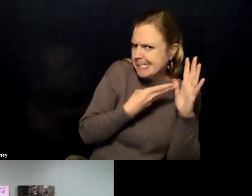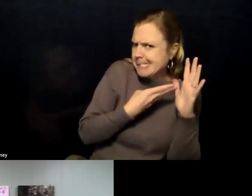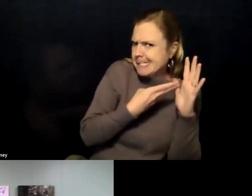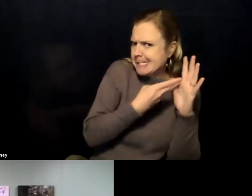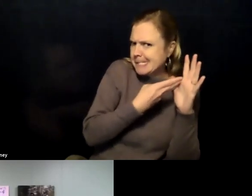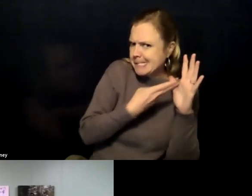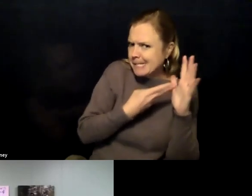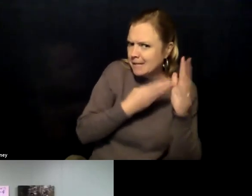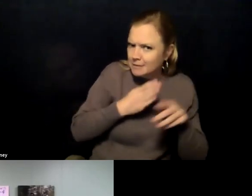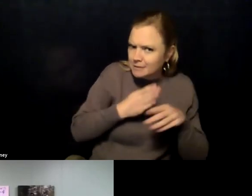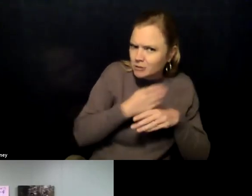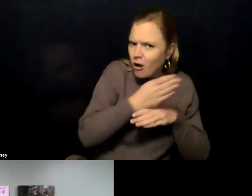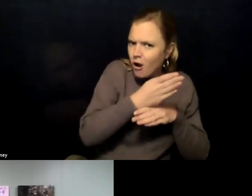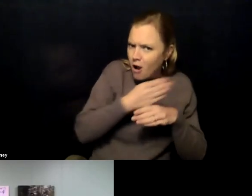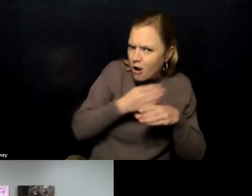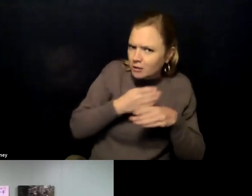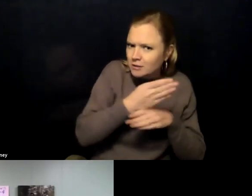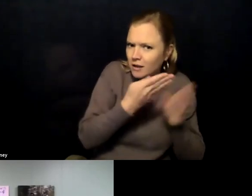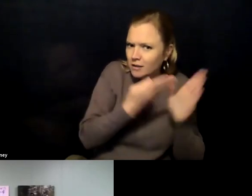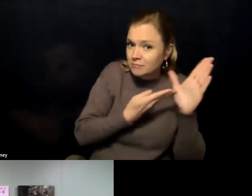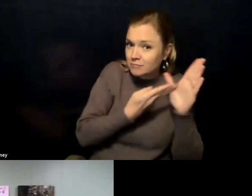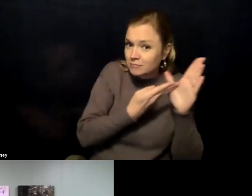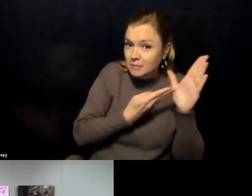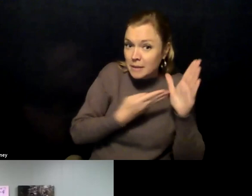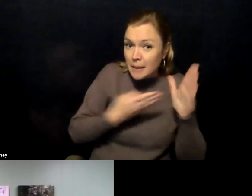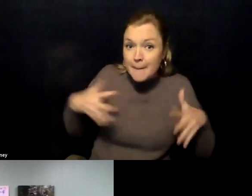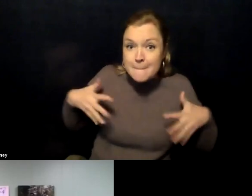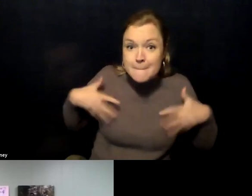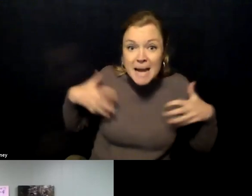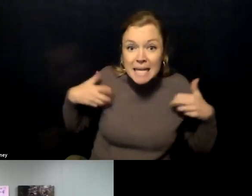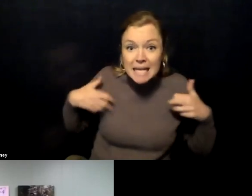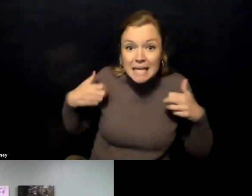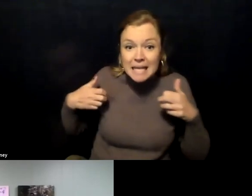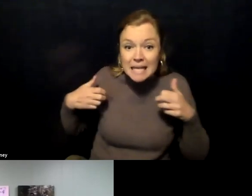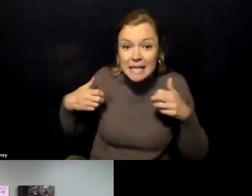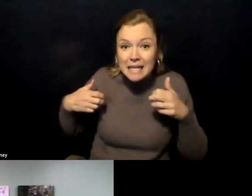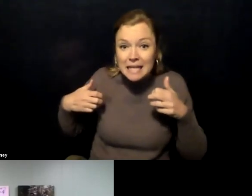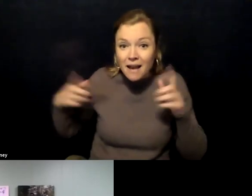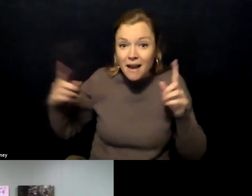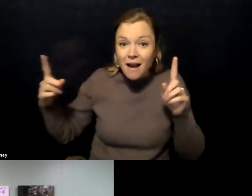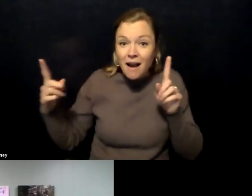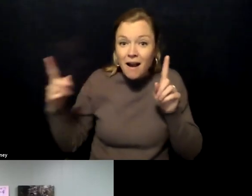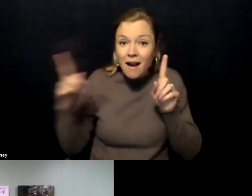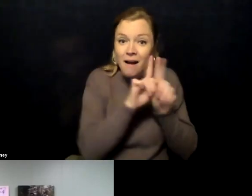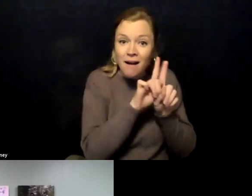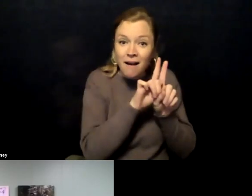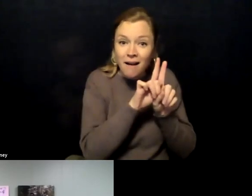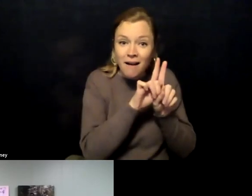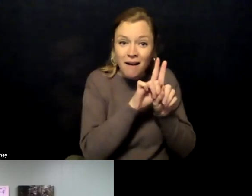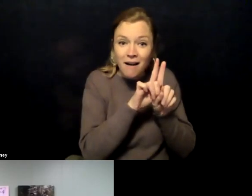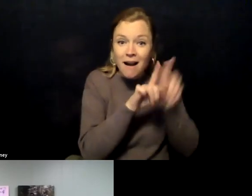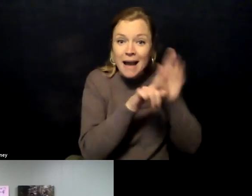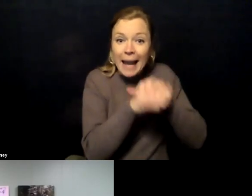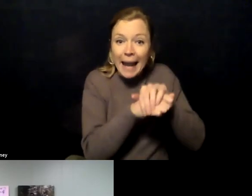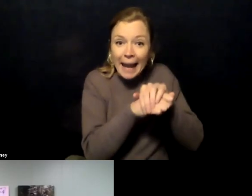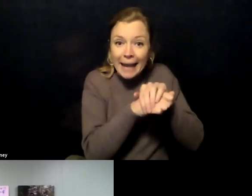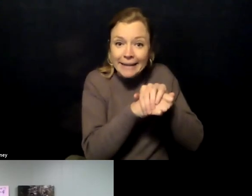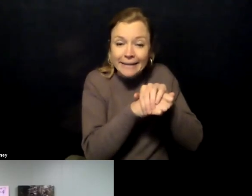hand on my hand, and we kind of sawed together.